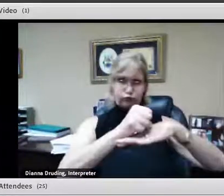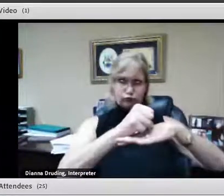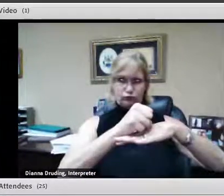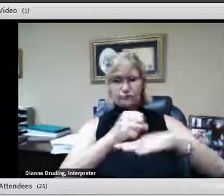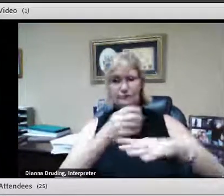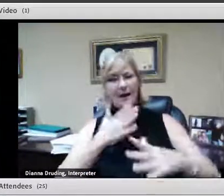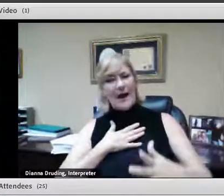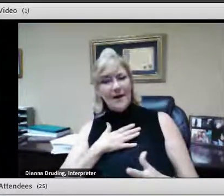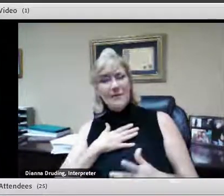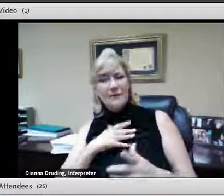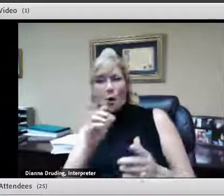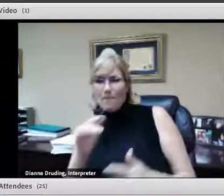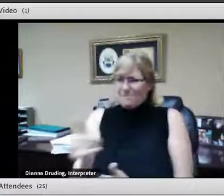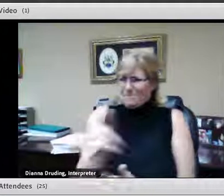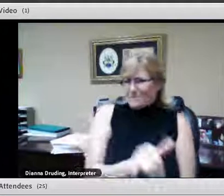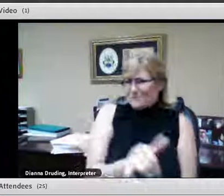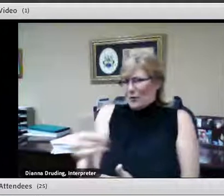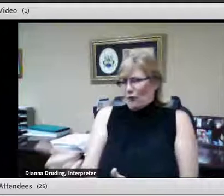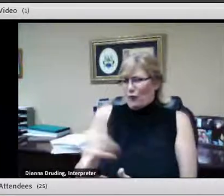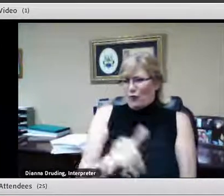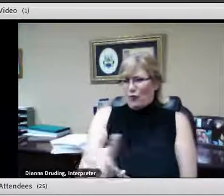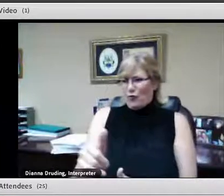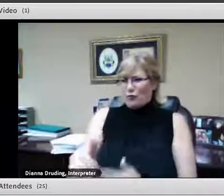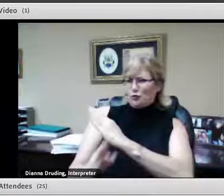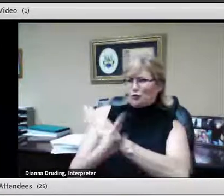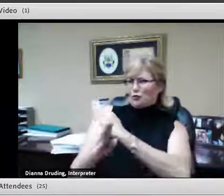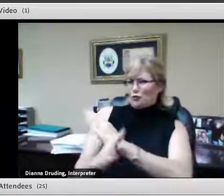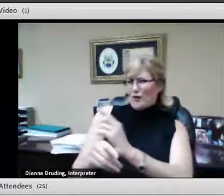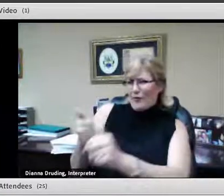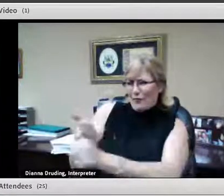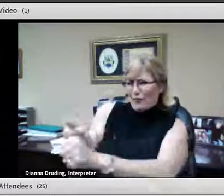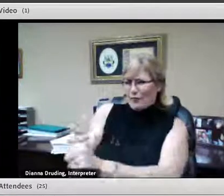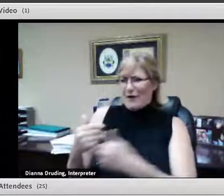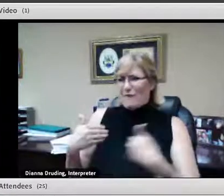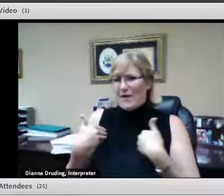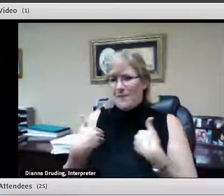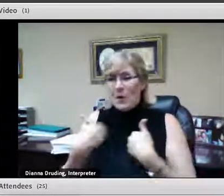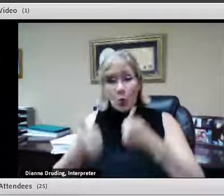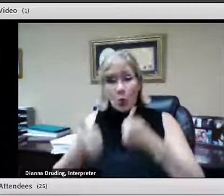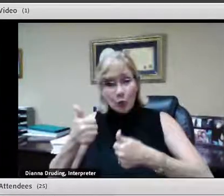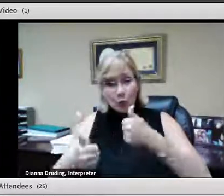trying to defend their animal and seeing which animal would survive an all-out brawl here.